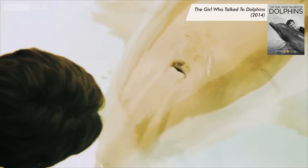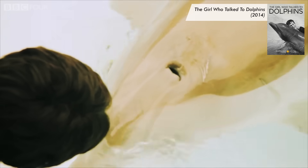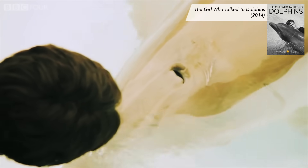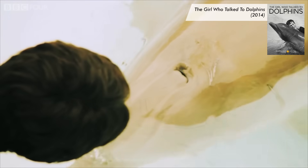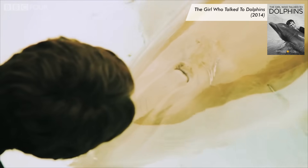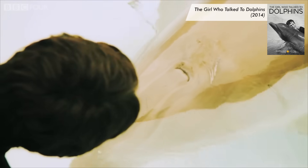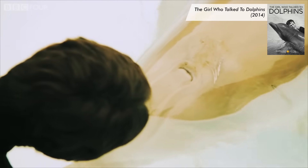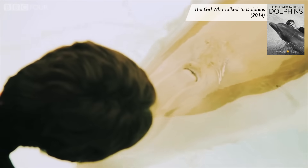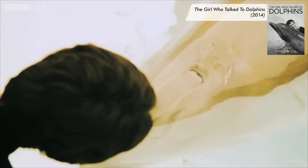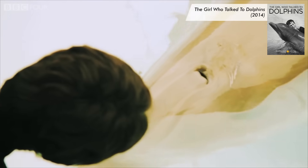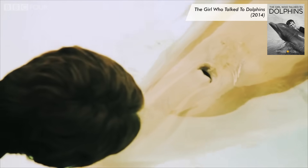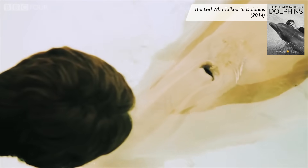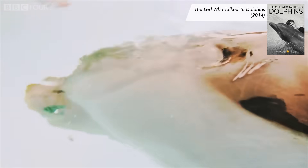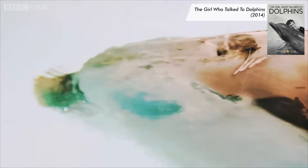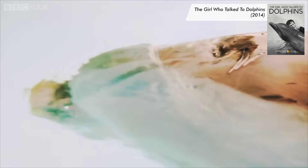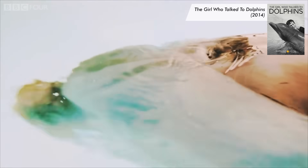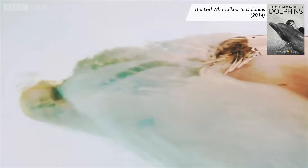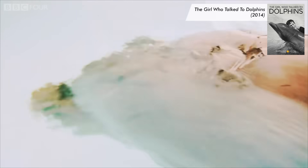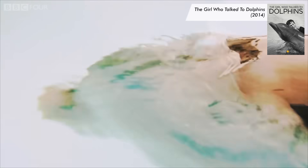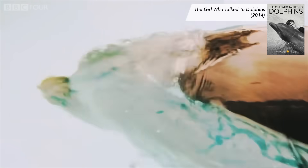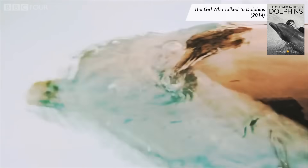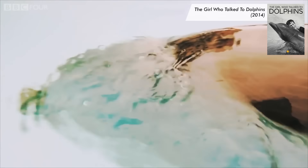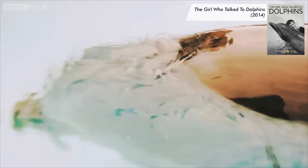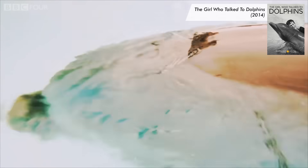Now we have tried to teach animals we considered near human intelligence to